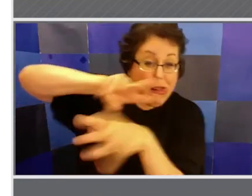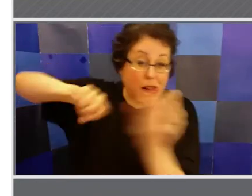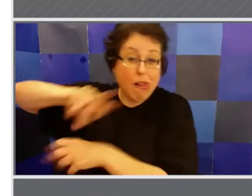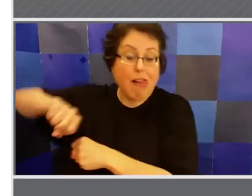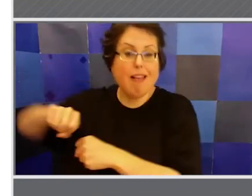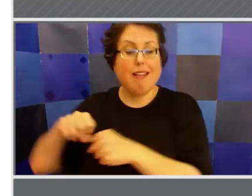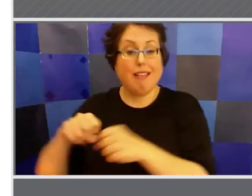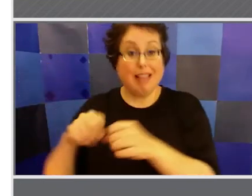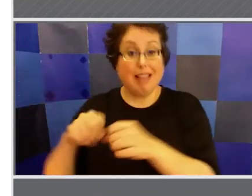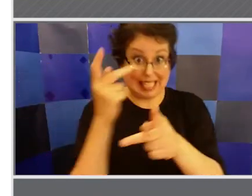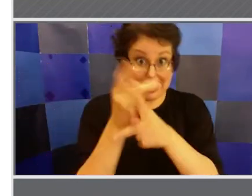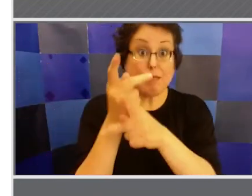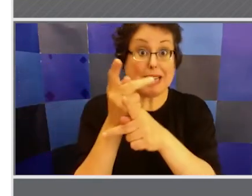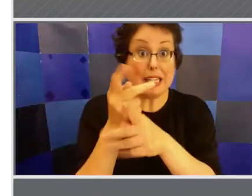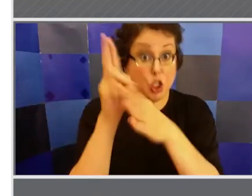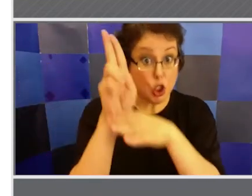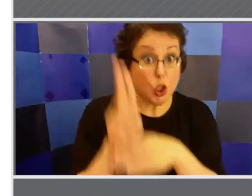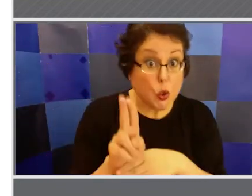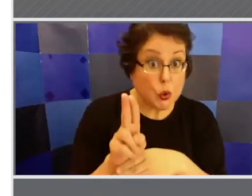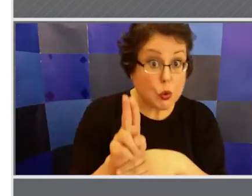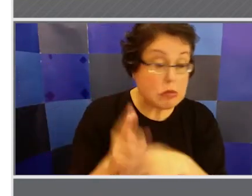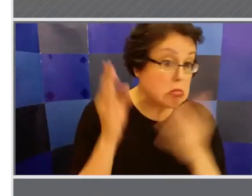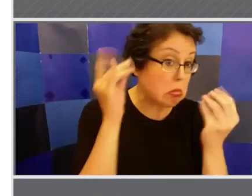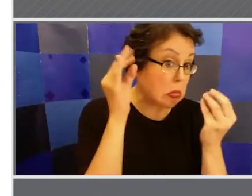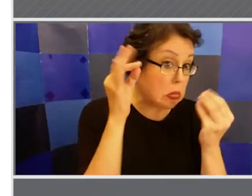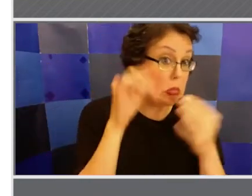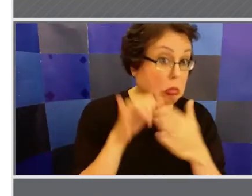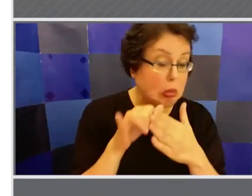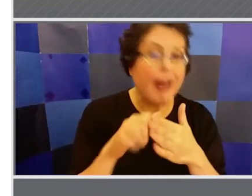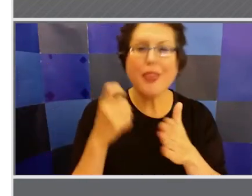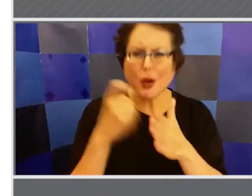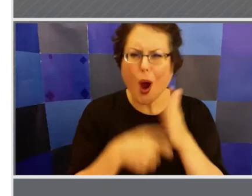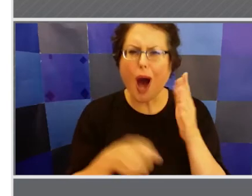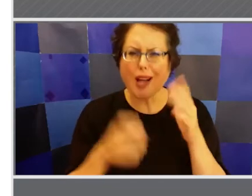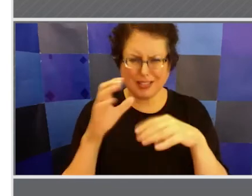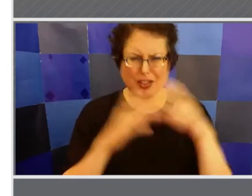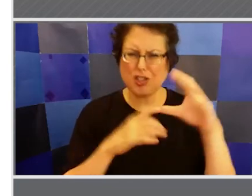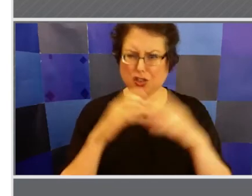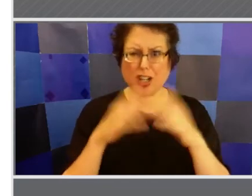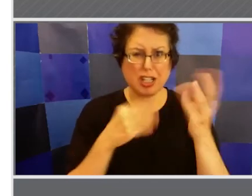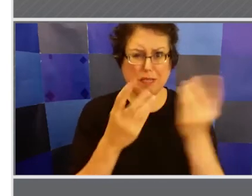to reuse and considering the cost of construction material these days that might actually be